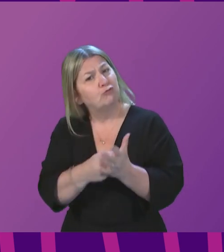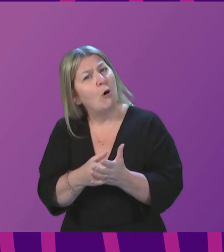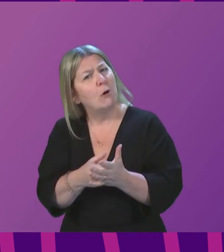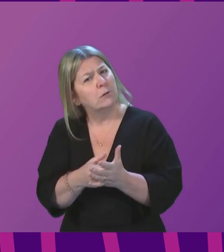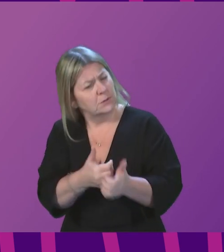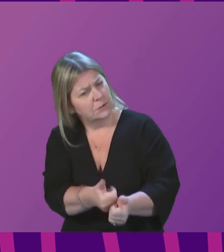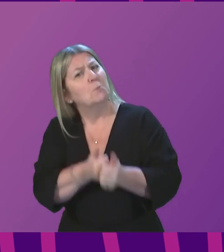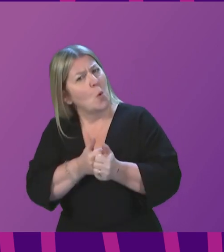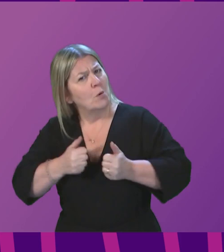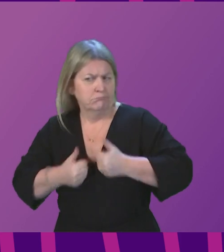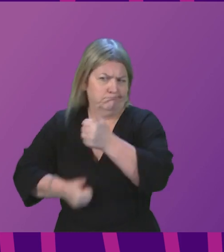Wishart’s public service.